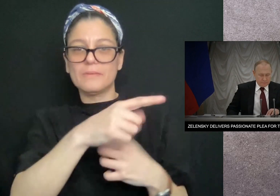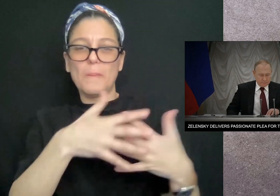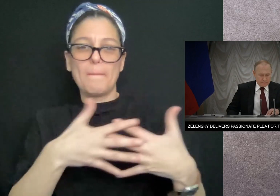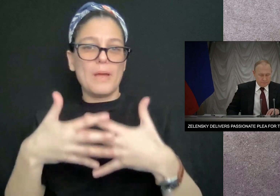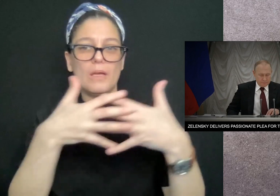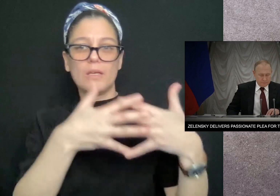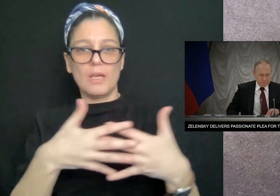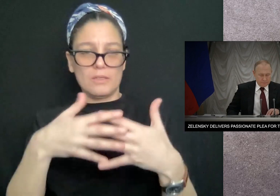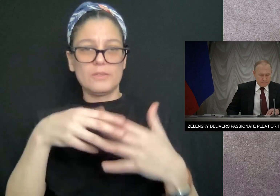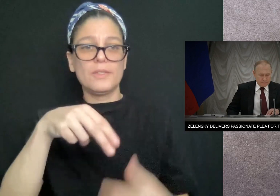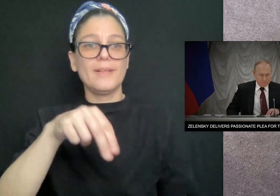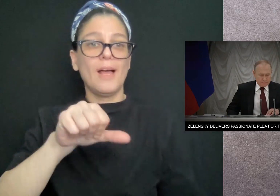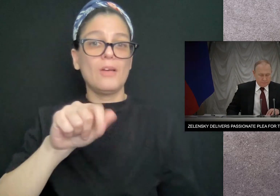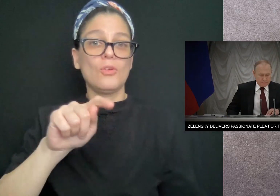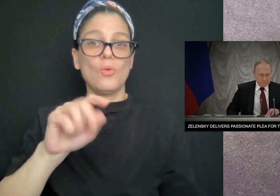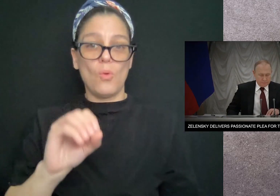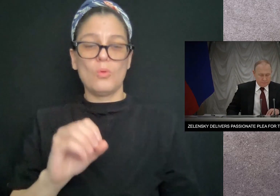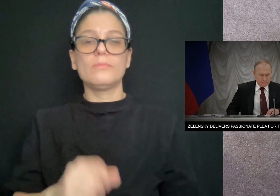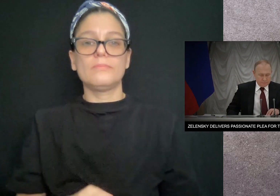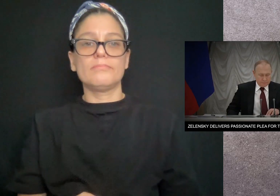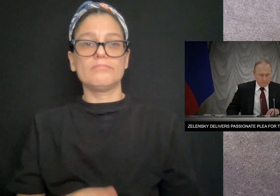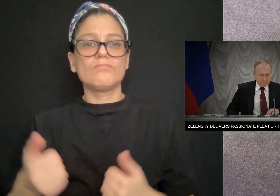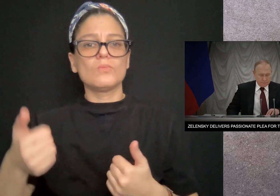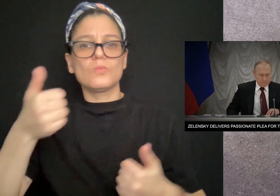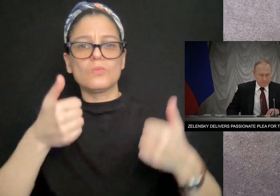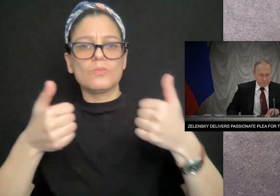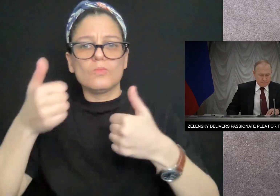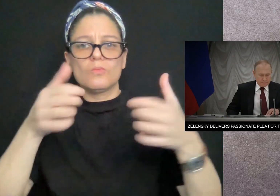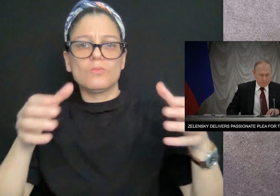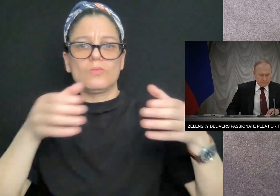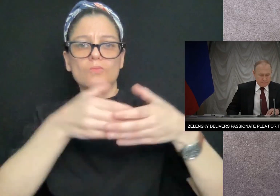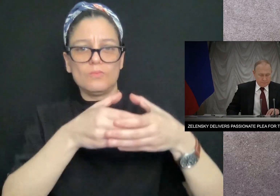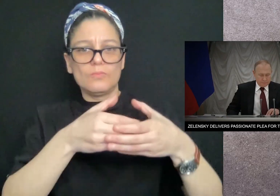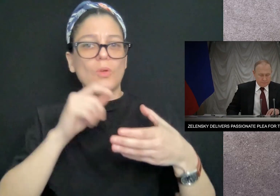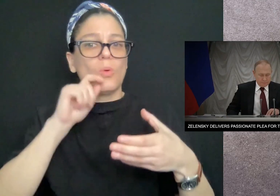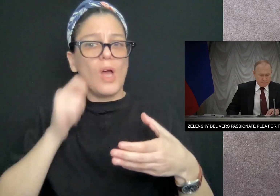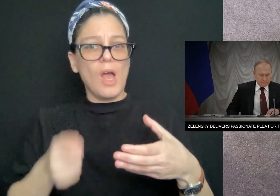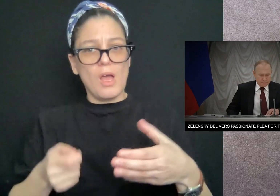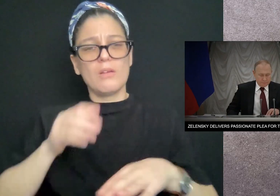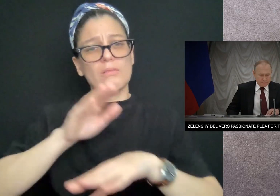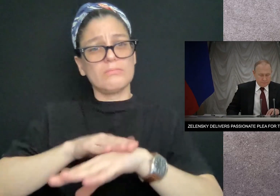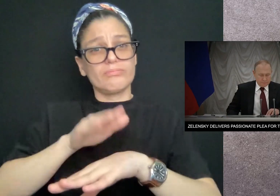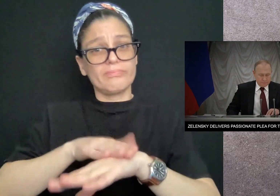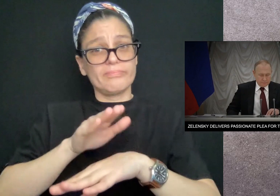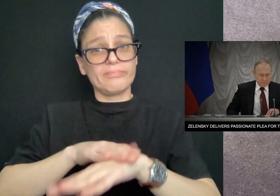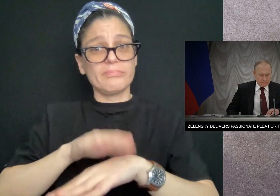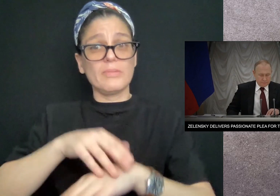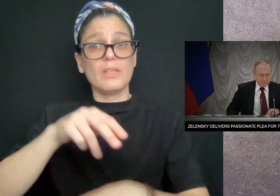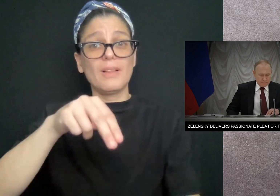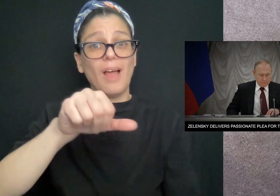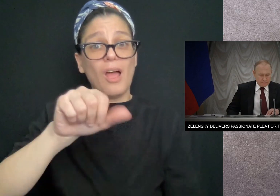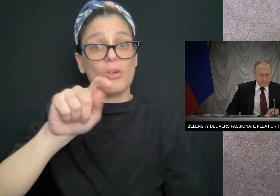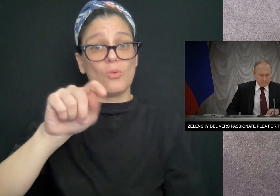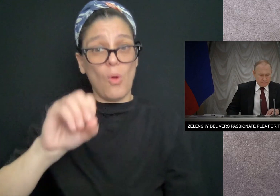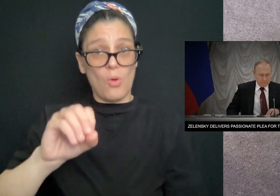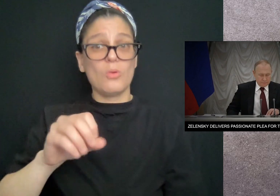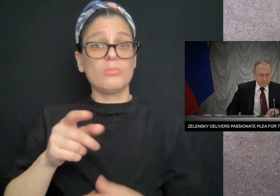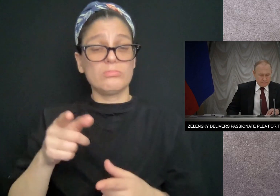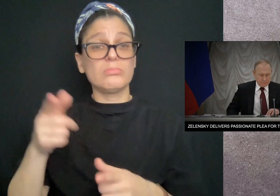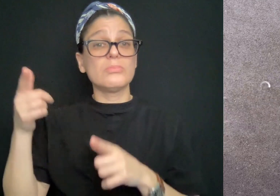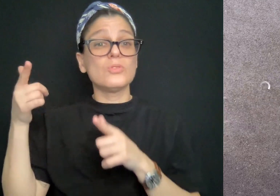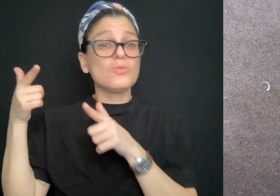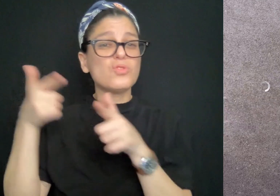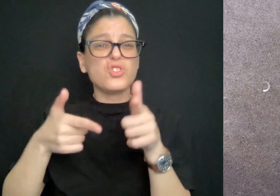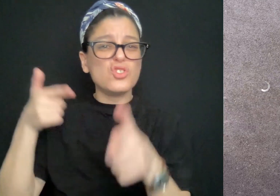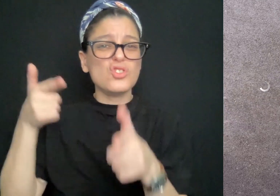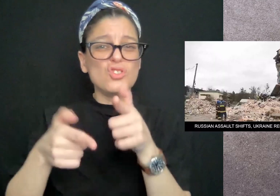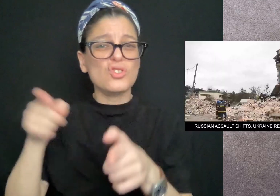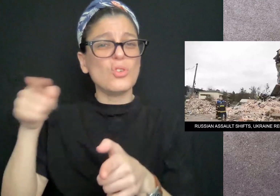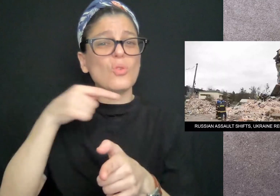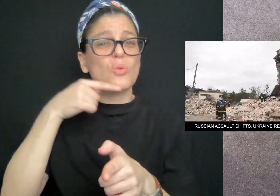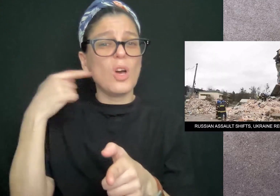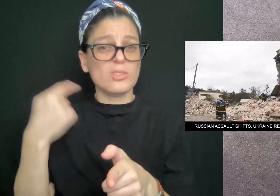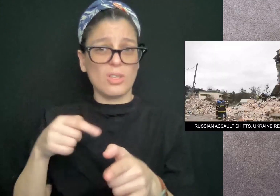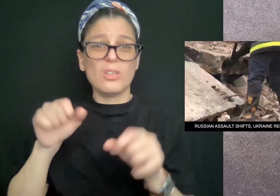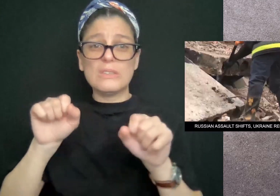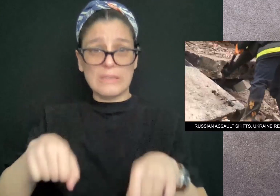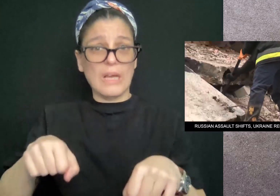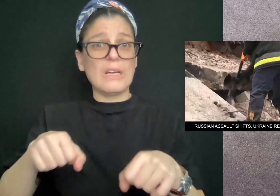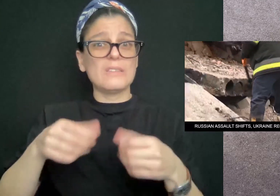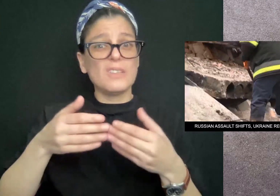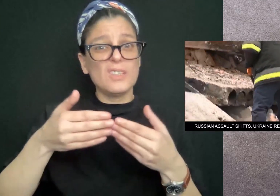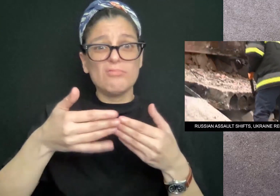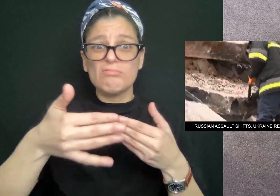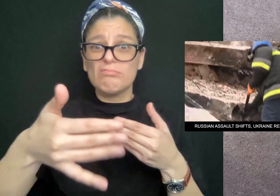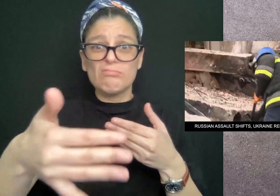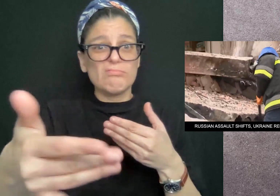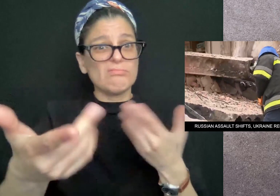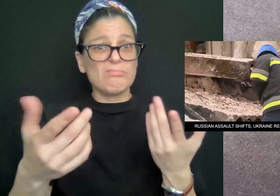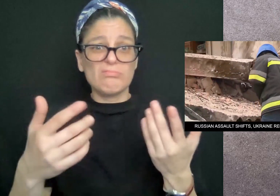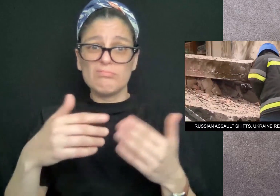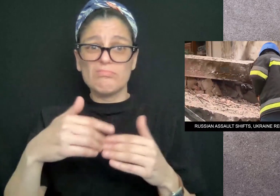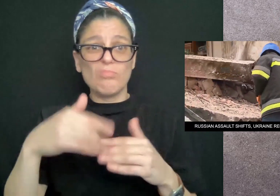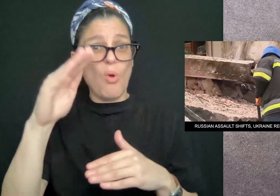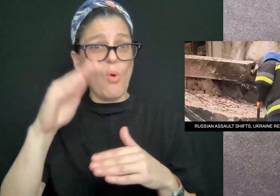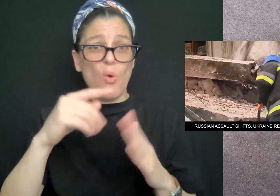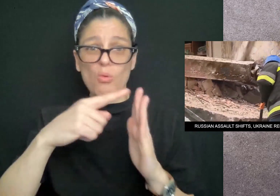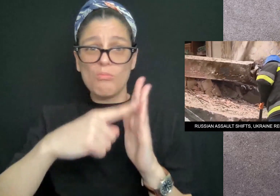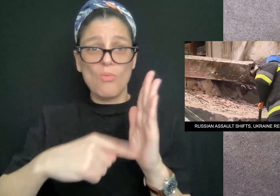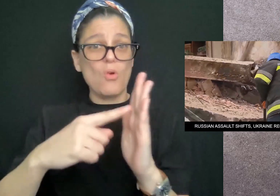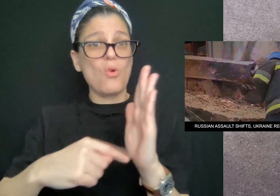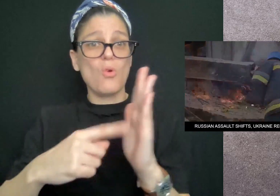to prove it according to NATO's US ambassador Ukrainian officials are warning NATO that